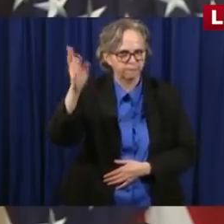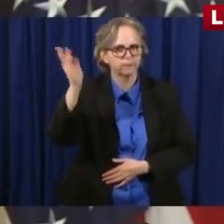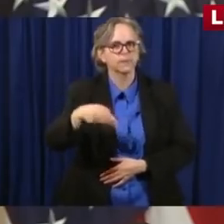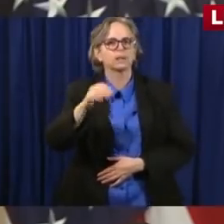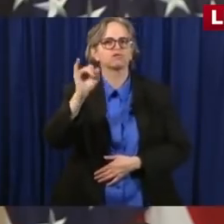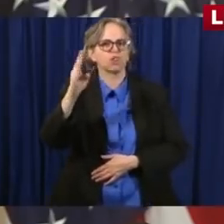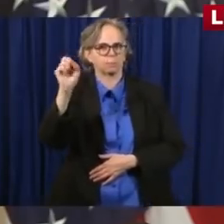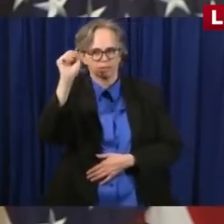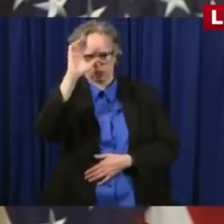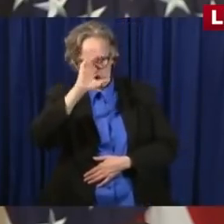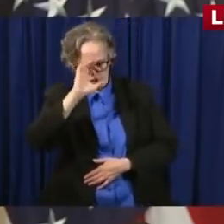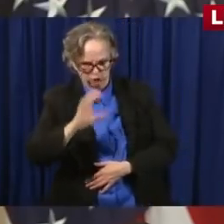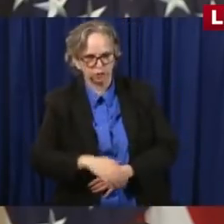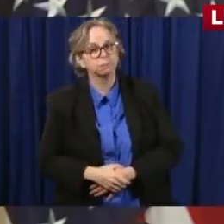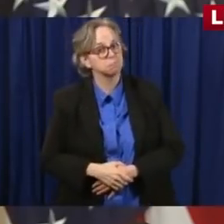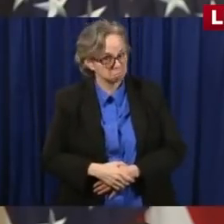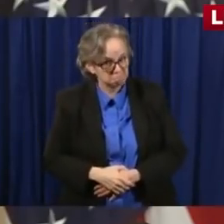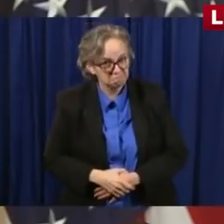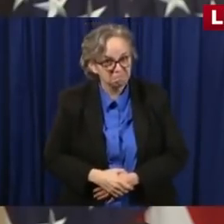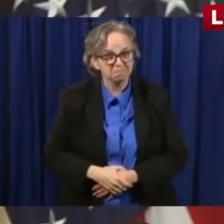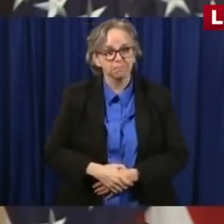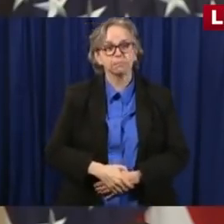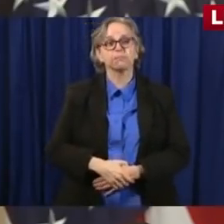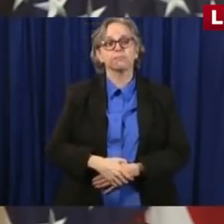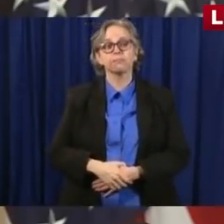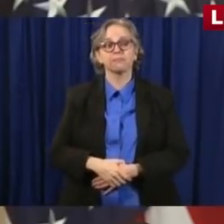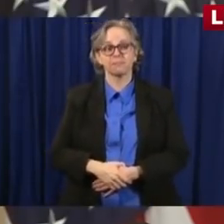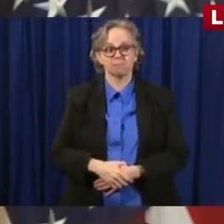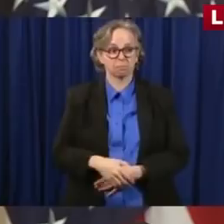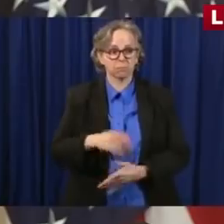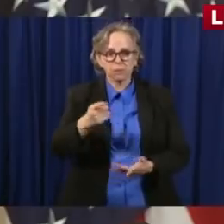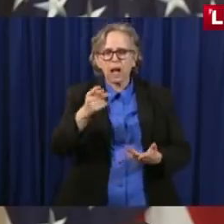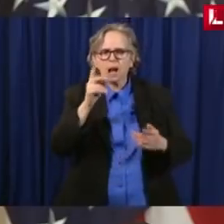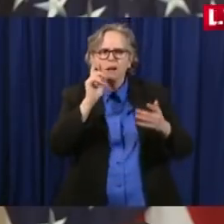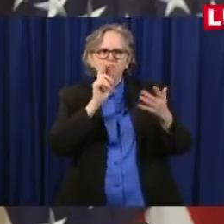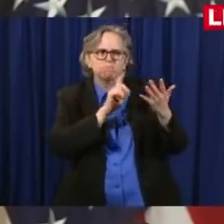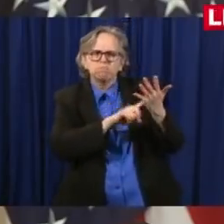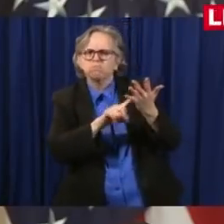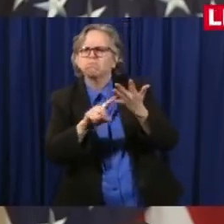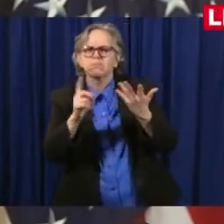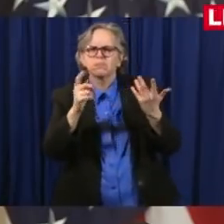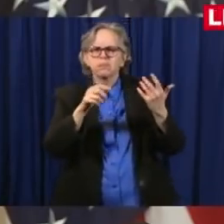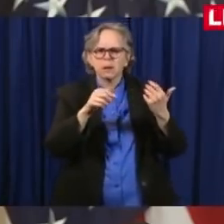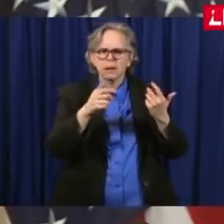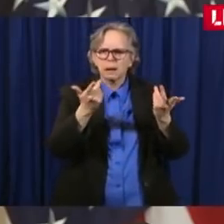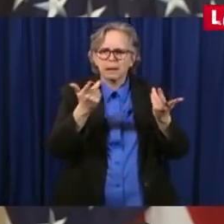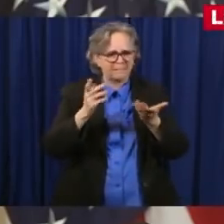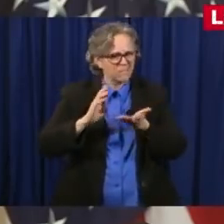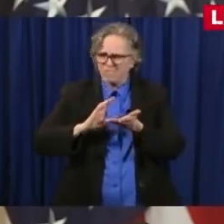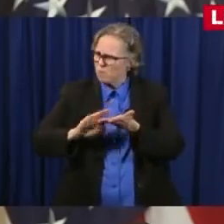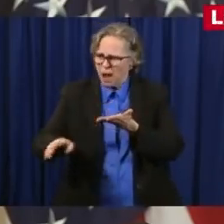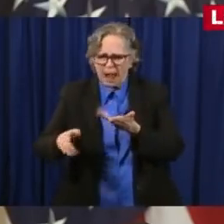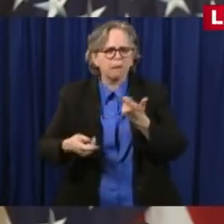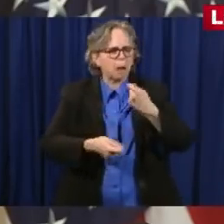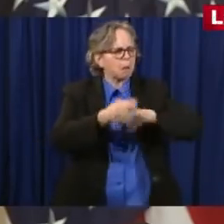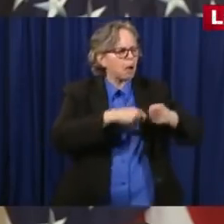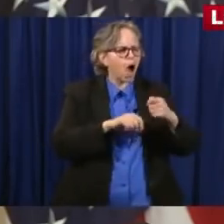THAT OUTLINES PROGRAMS LIKE SHARED WORK OHIO, THAT PROVIDE OPTIONS TO EXPLORE.